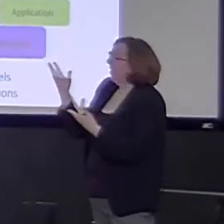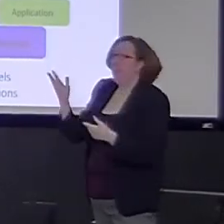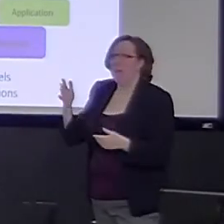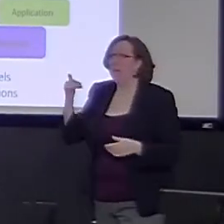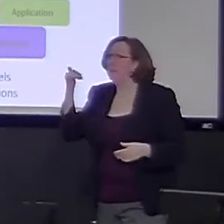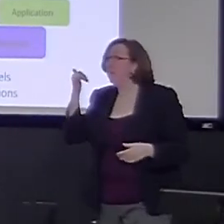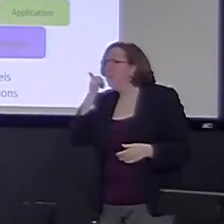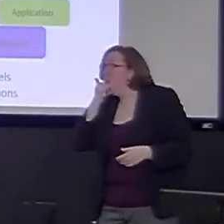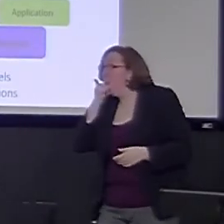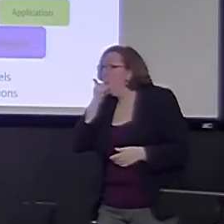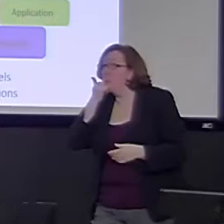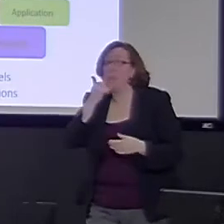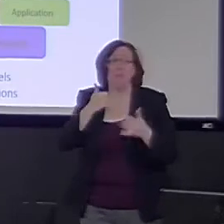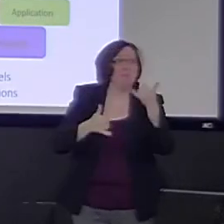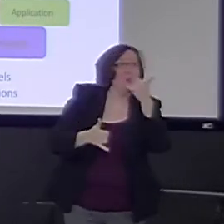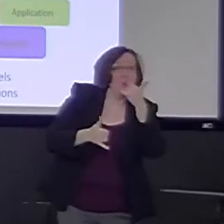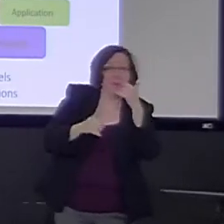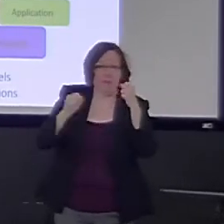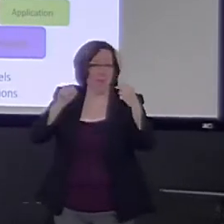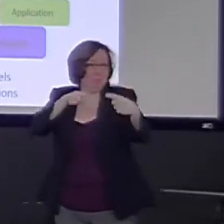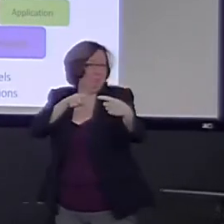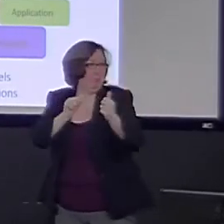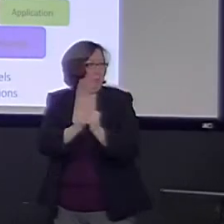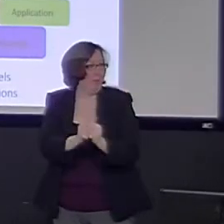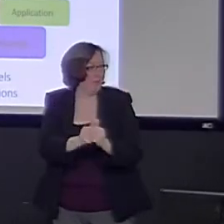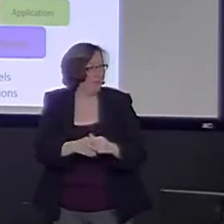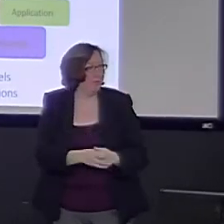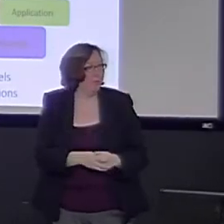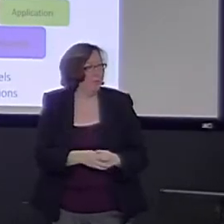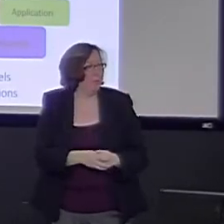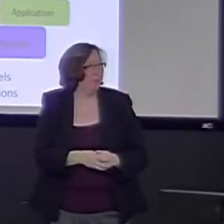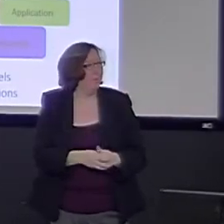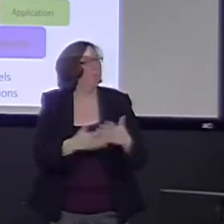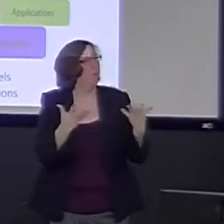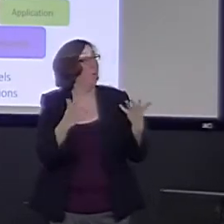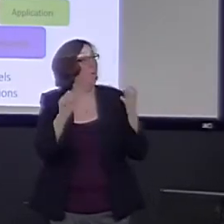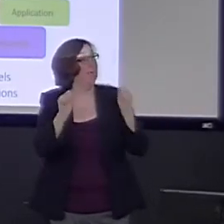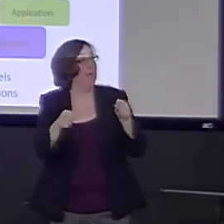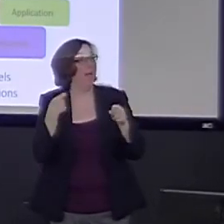And the question is, can we use this model substrate